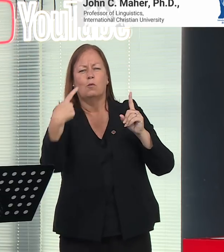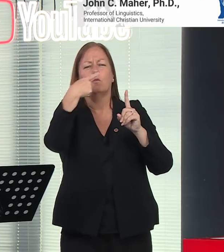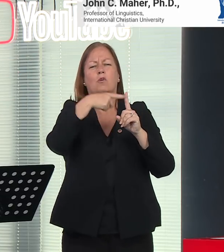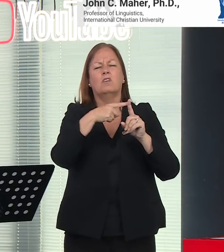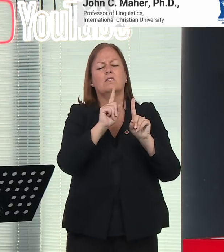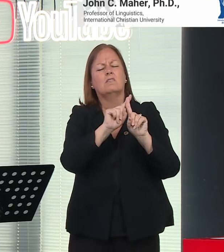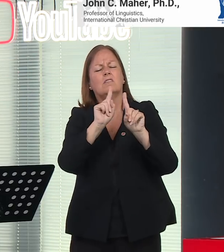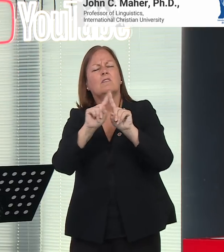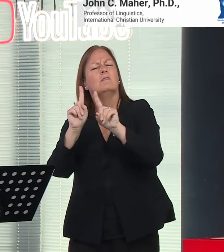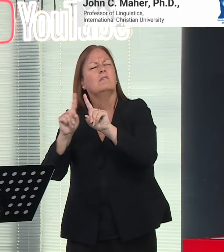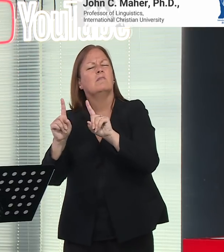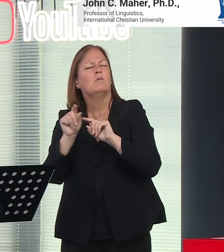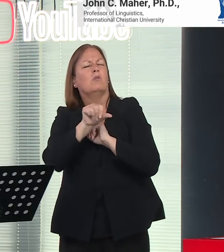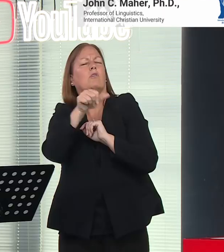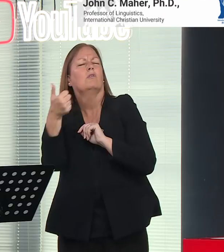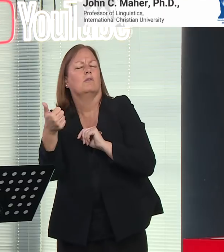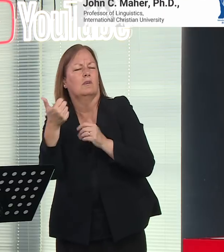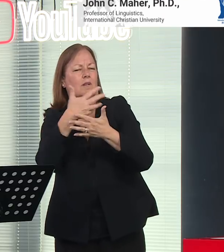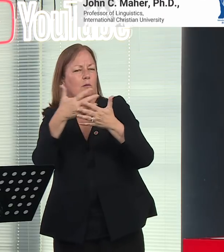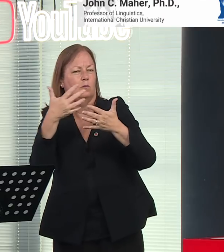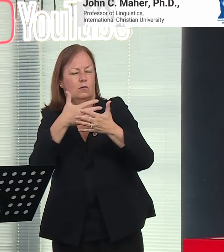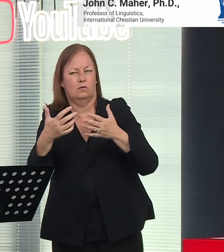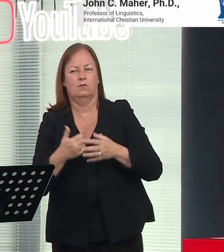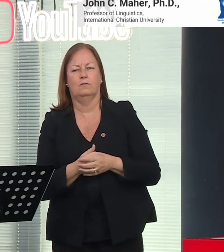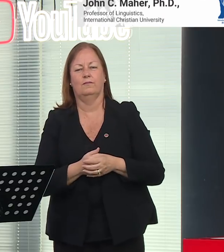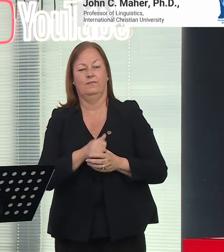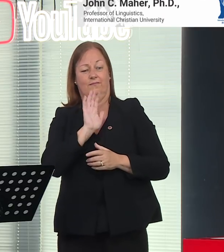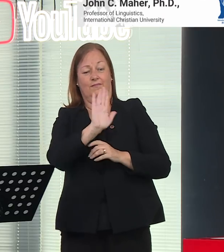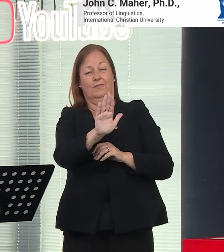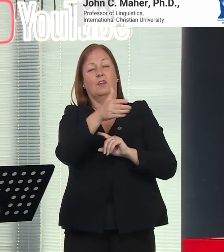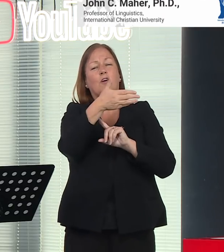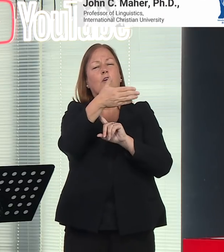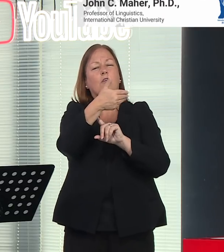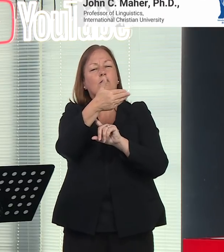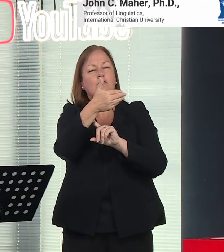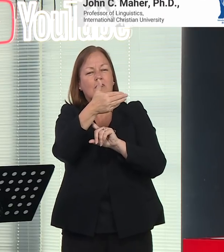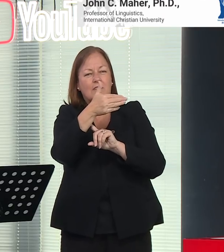about the languages of citizens, such questions raise awareness about the